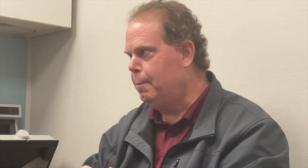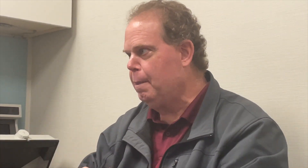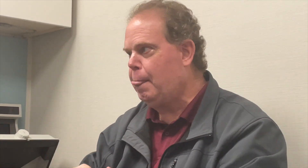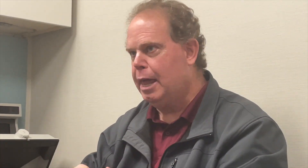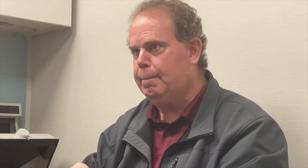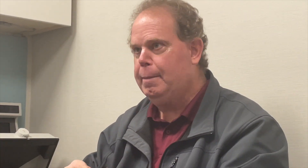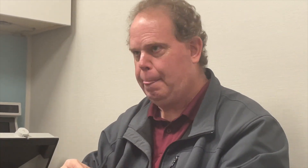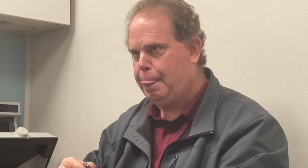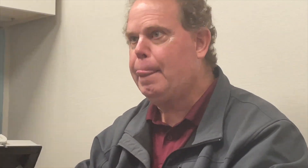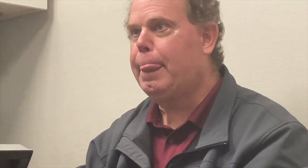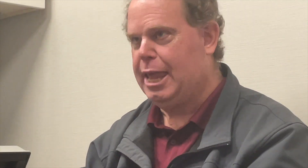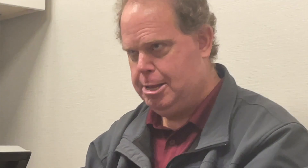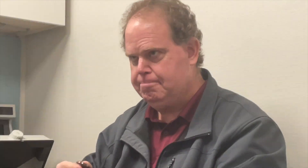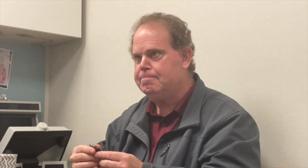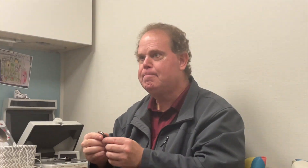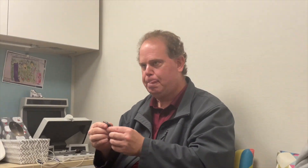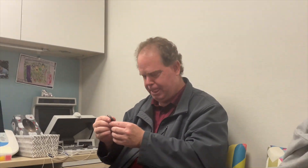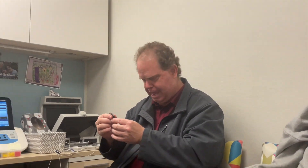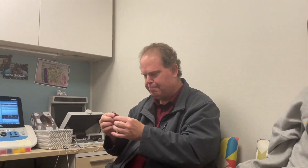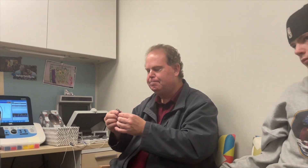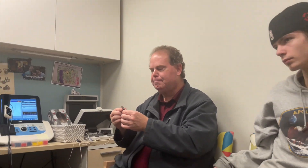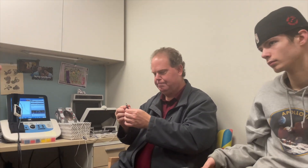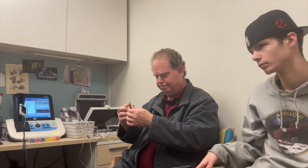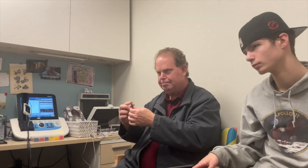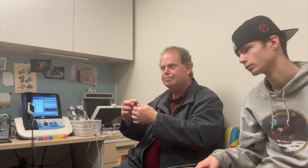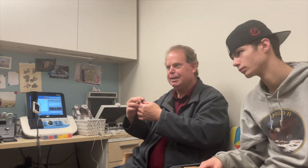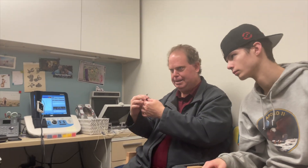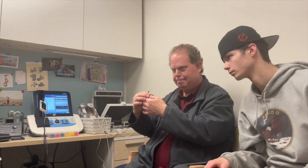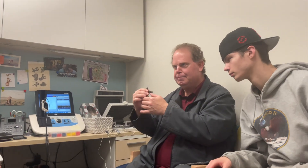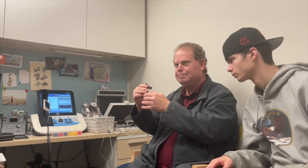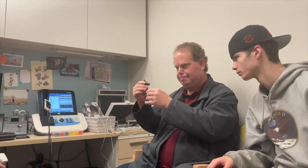or the next day I bet we'll have it no and and you can just come in and we'll